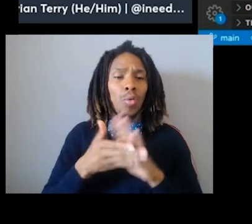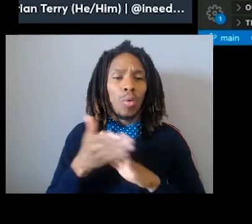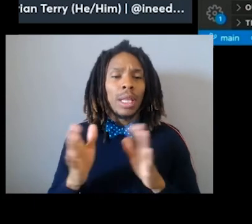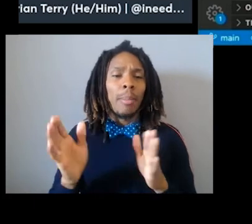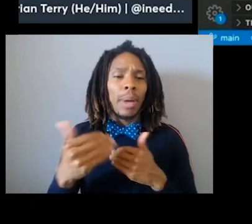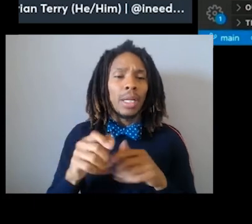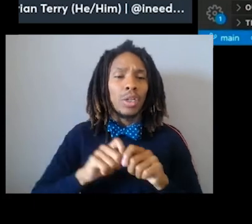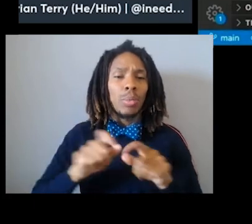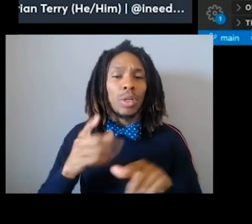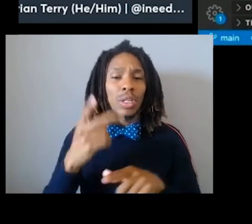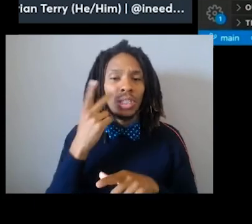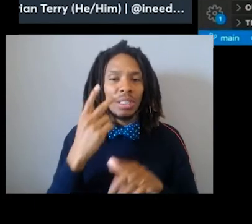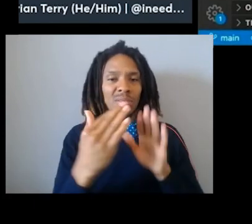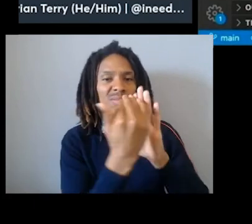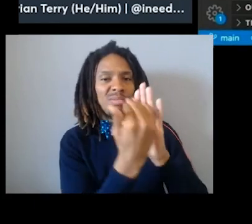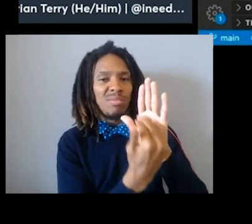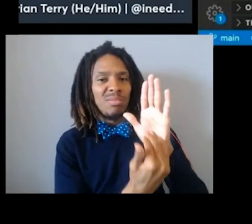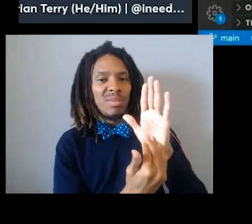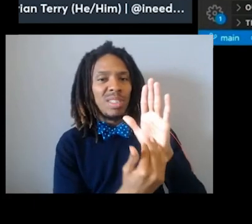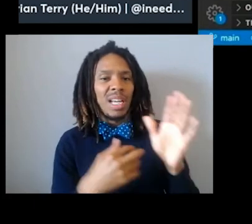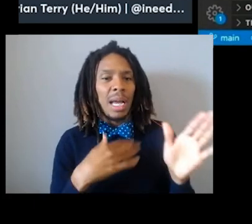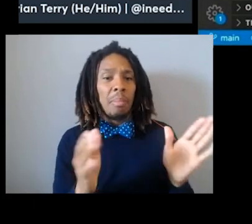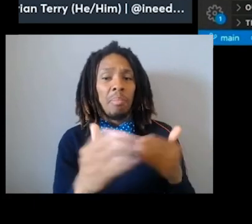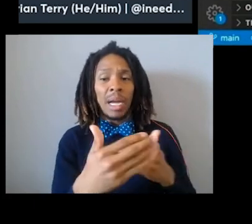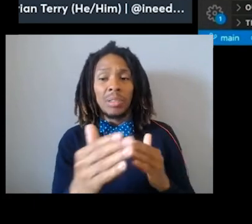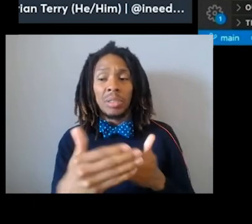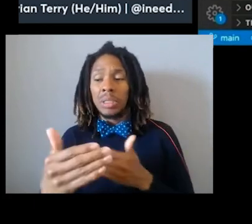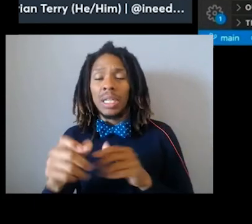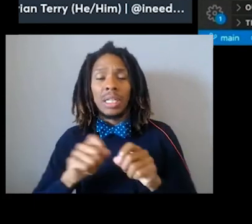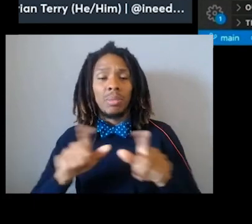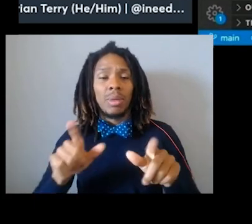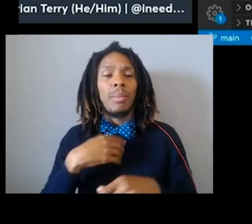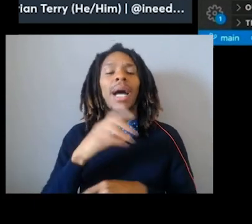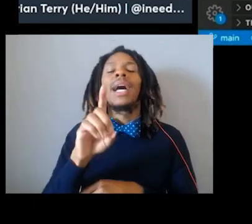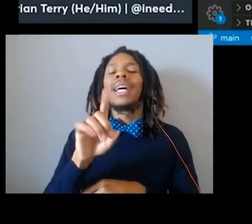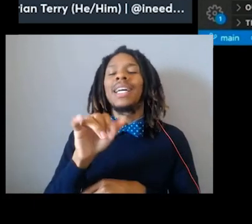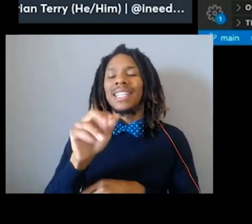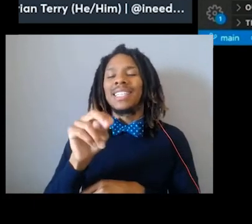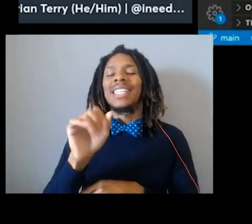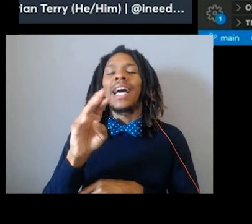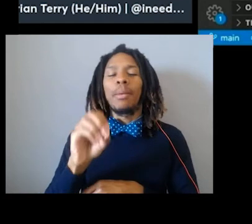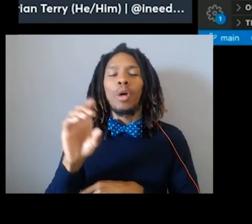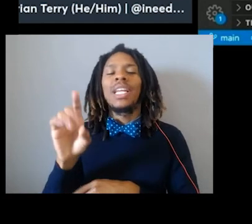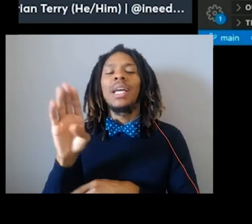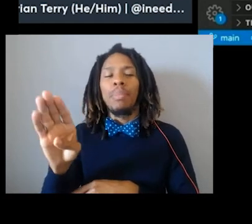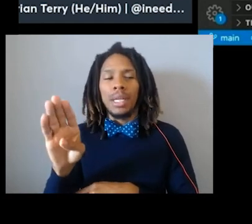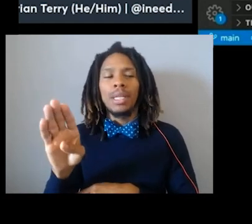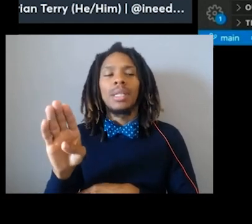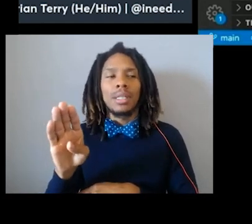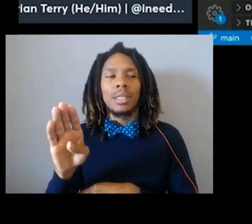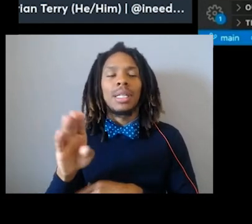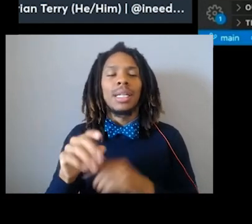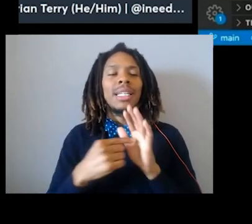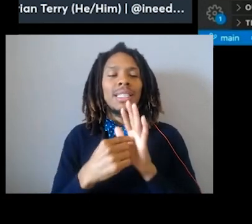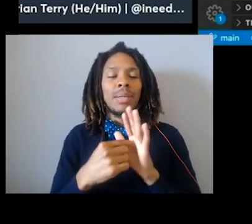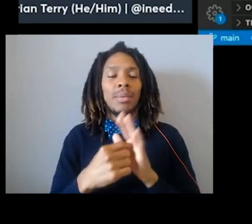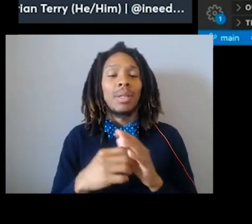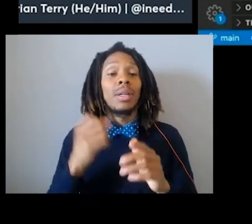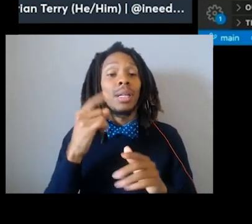I'm just packaging and deploying my DynamoDB template. I parameterize all this. Likewise for EventBridge. So here you'll see,